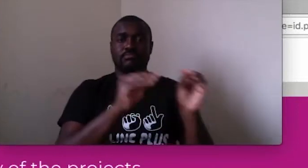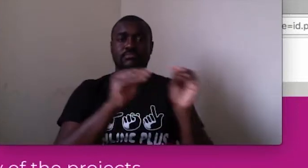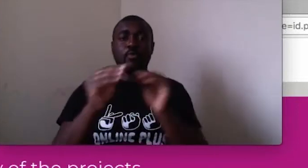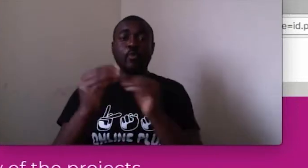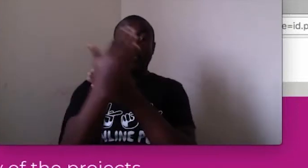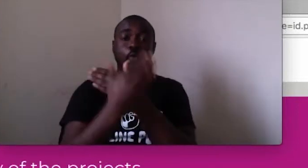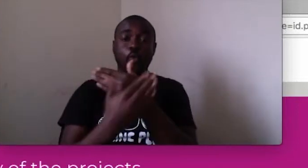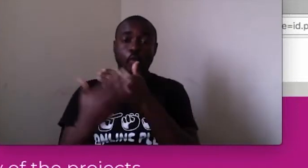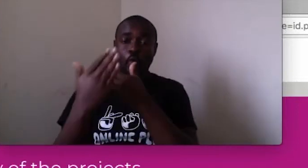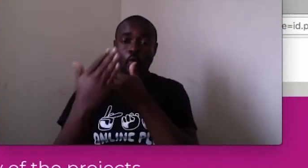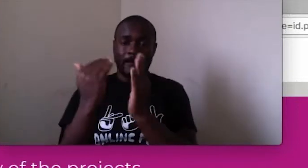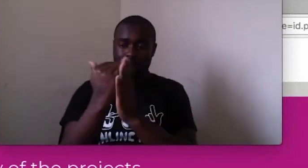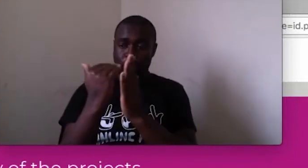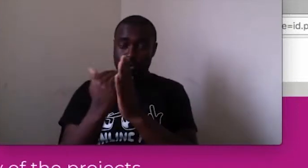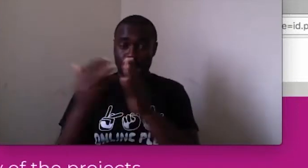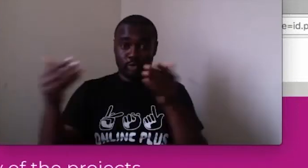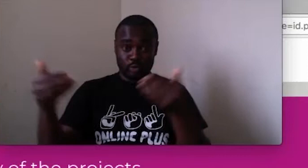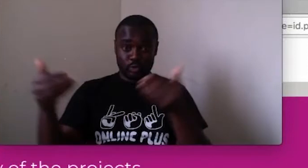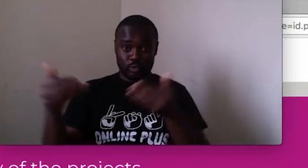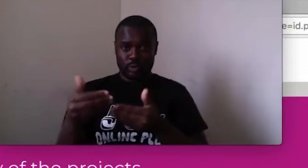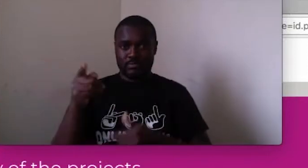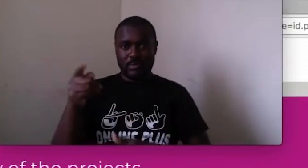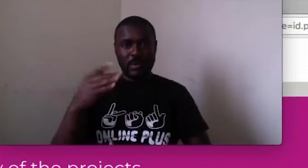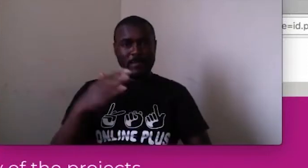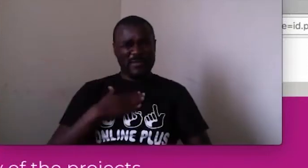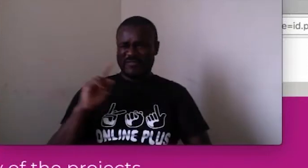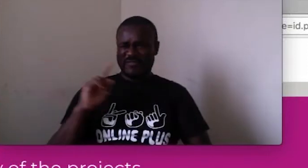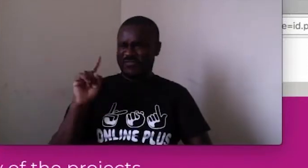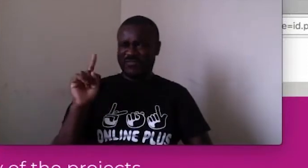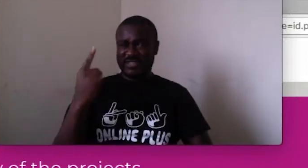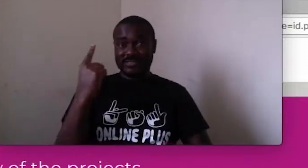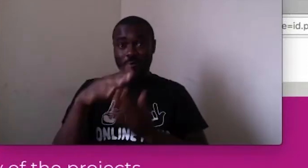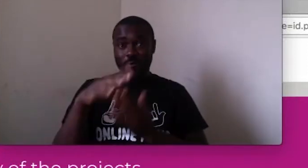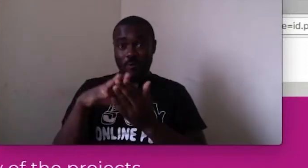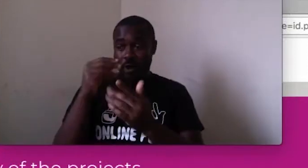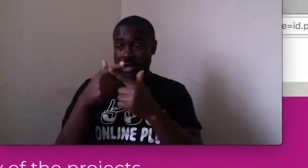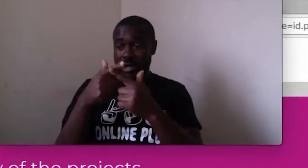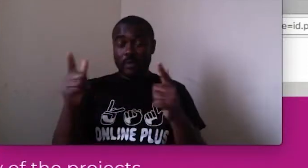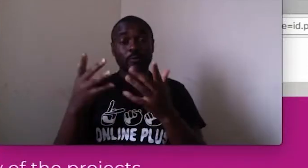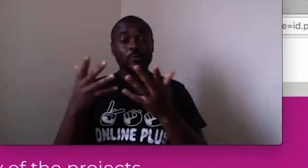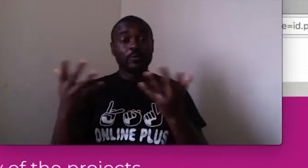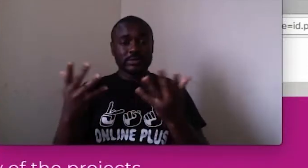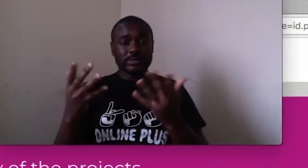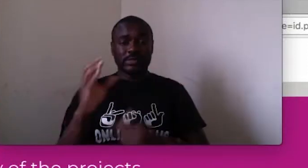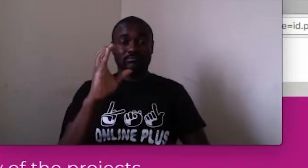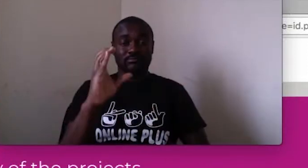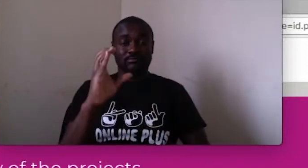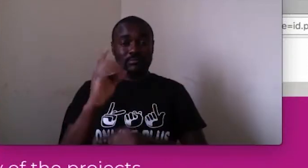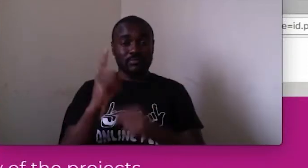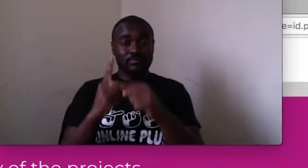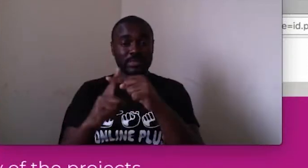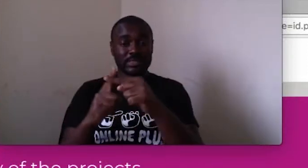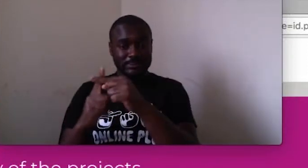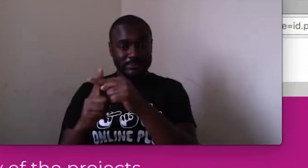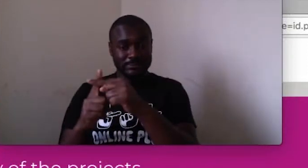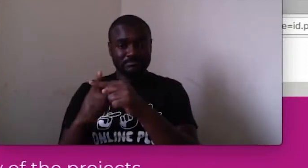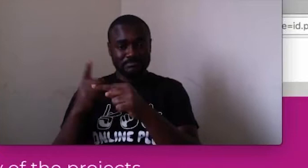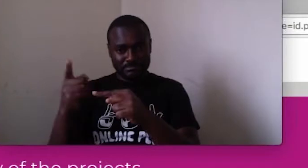So after the exams I passed and then my first language that I learned